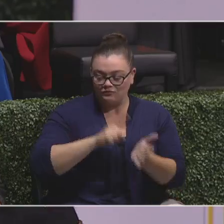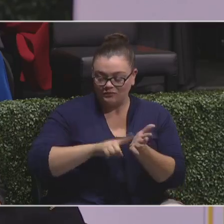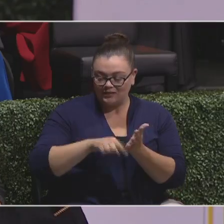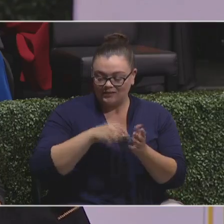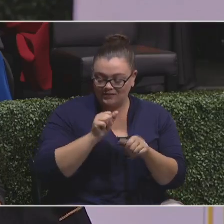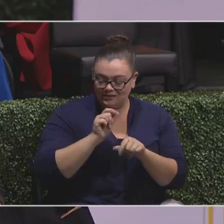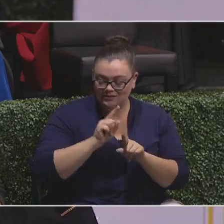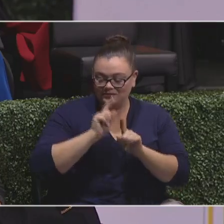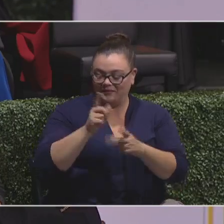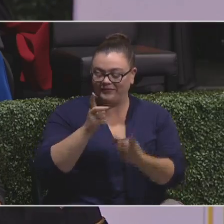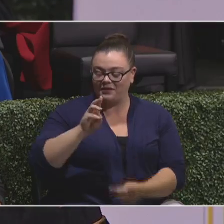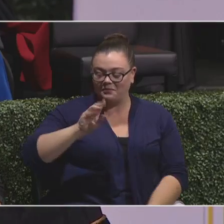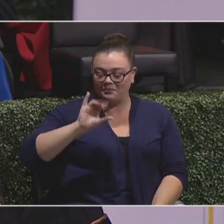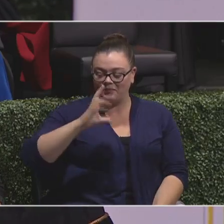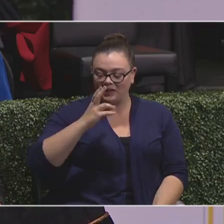STUDENTS LIKE CINTHIA CAMPOS ARE